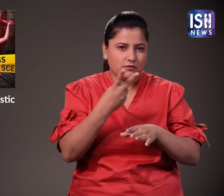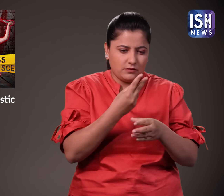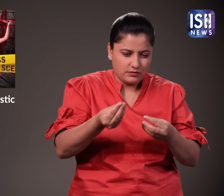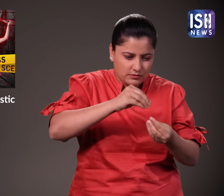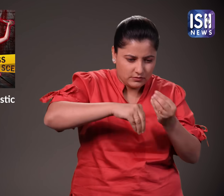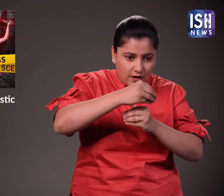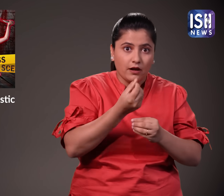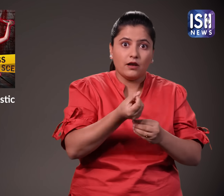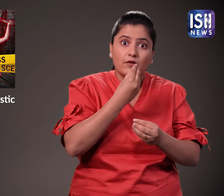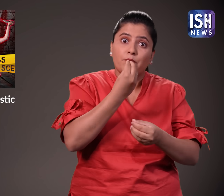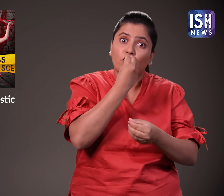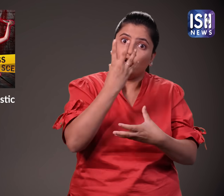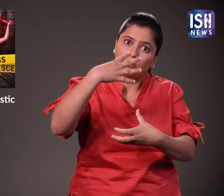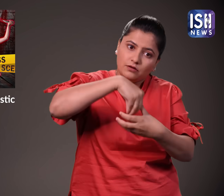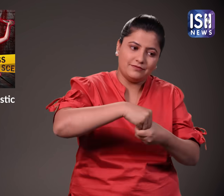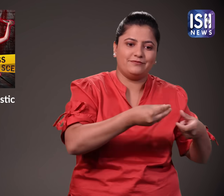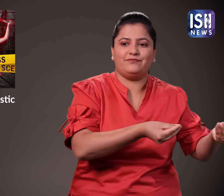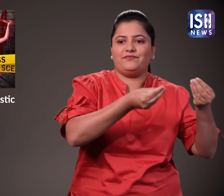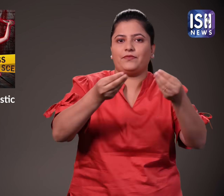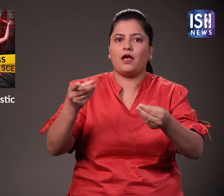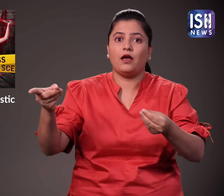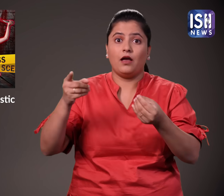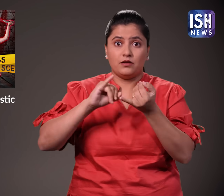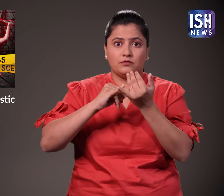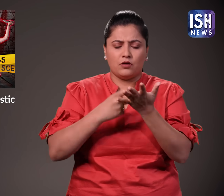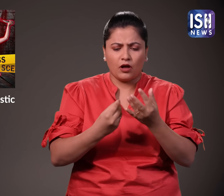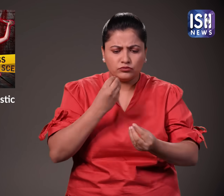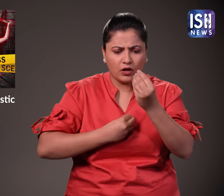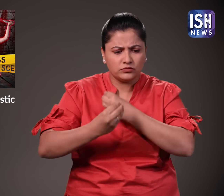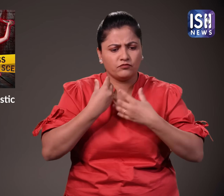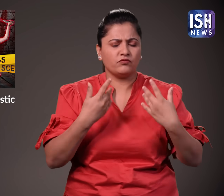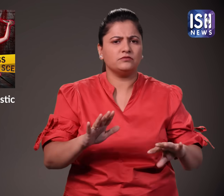They mixed sedatives in Saurabh's food and he ate it all.